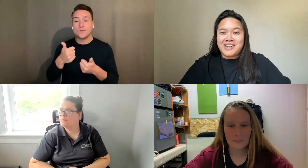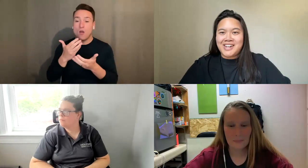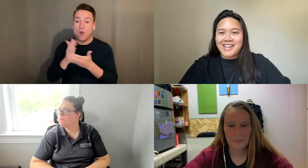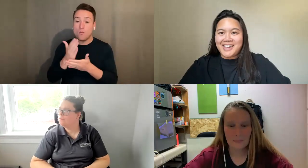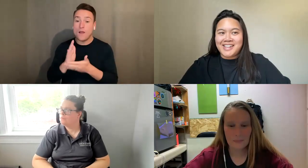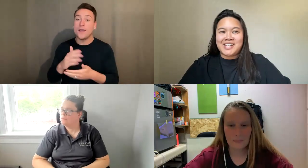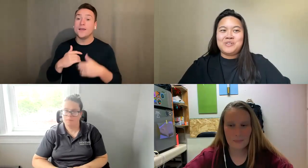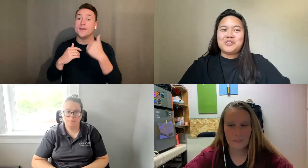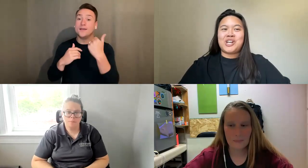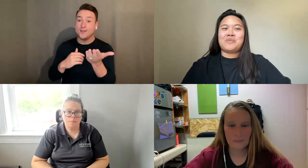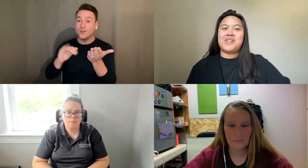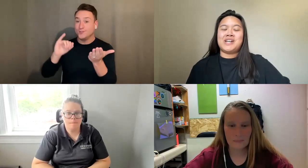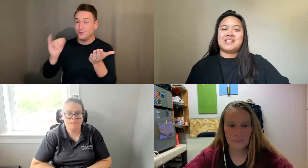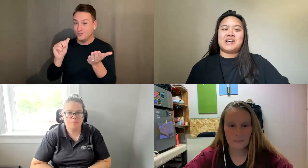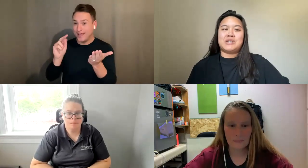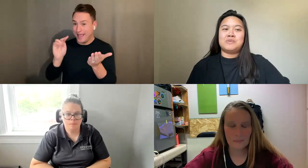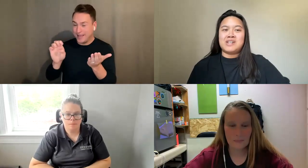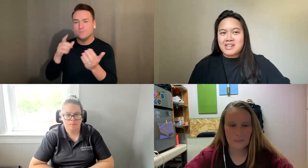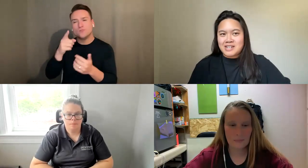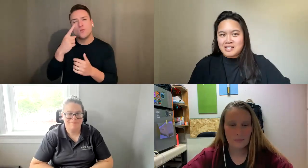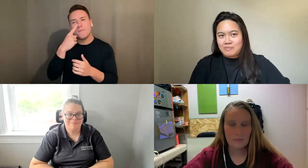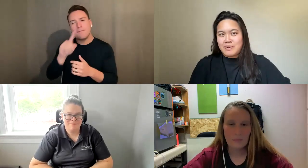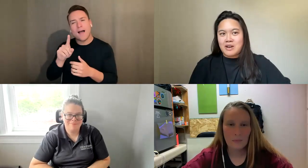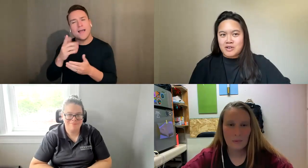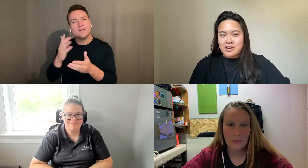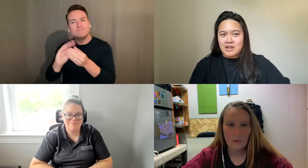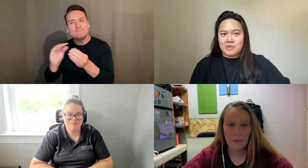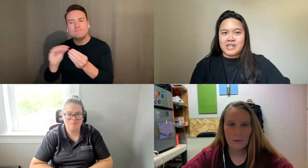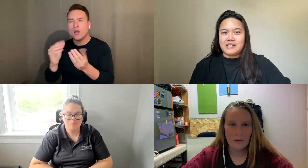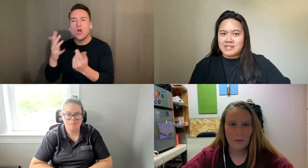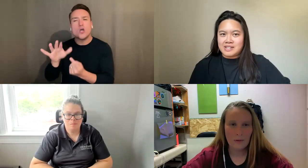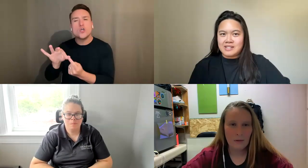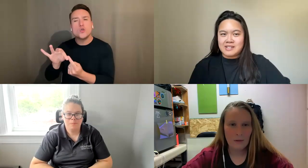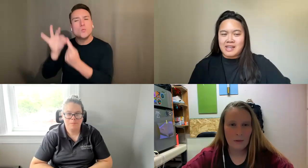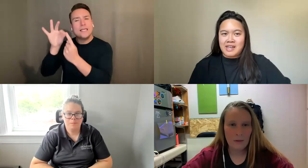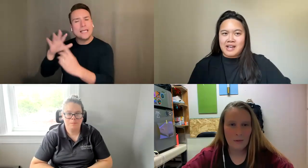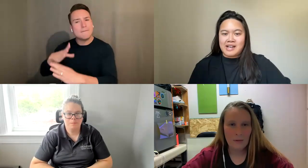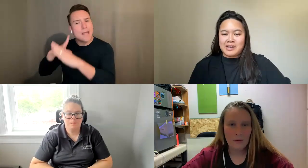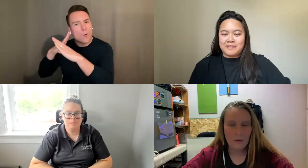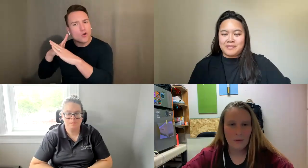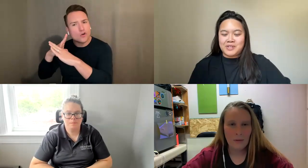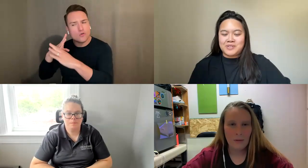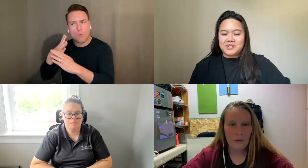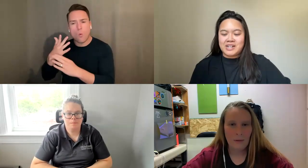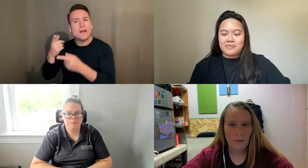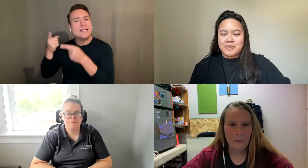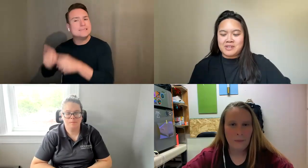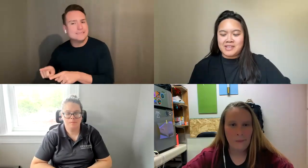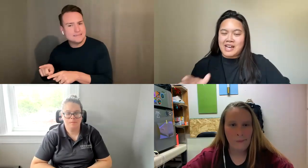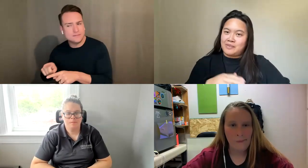Jane, can you share with us a unique barrier or instance that you still kind of maybe laugh